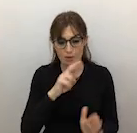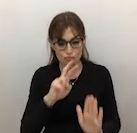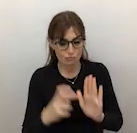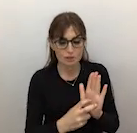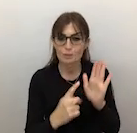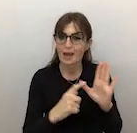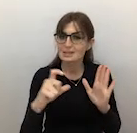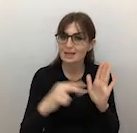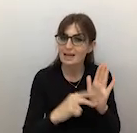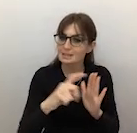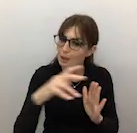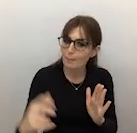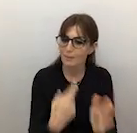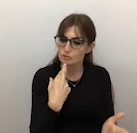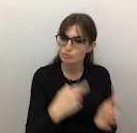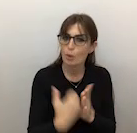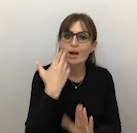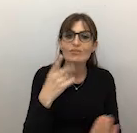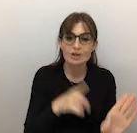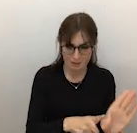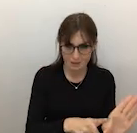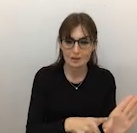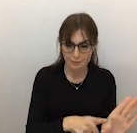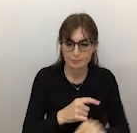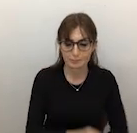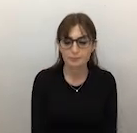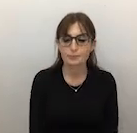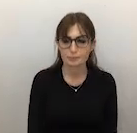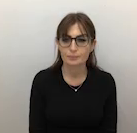with the ACNC must report annually to the ACNC.